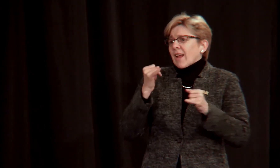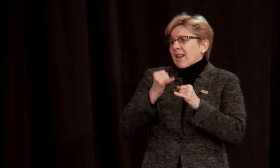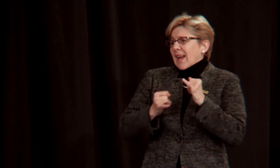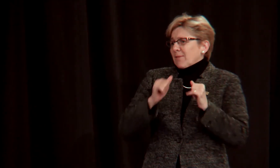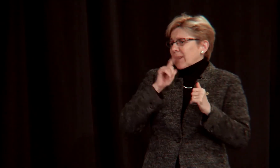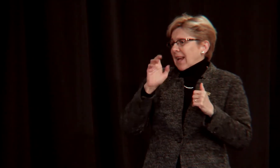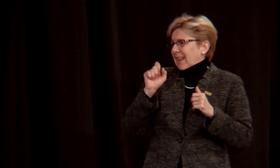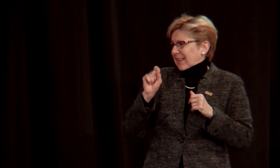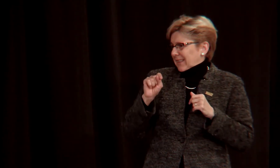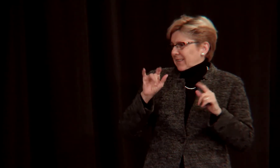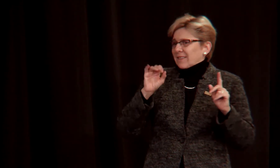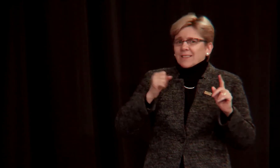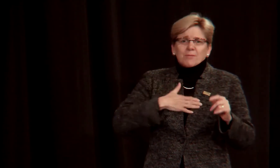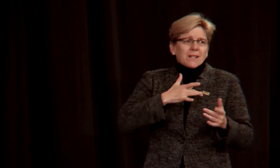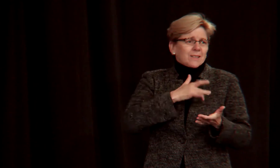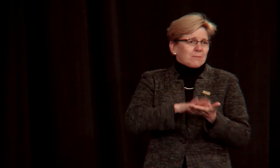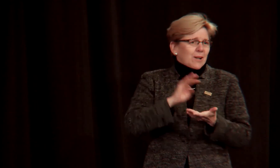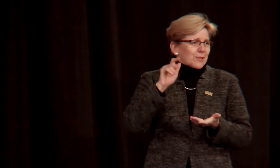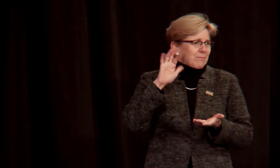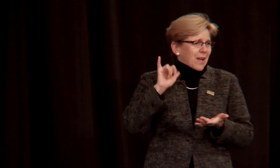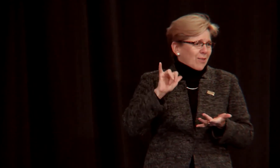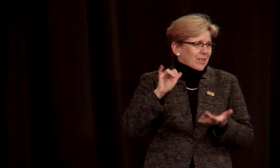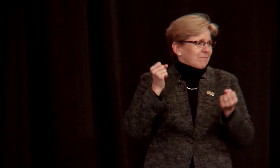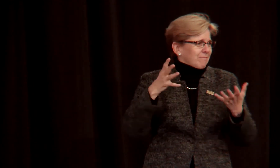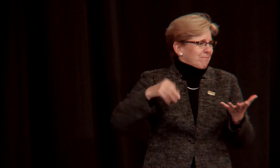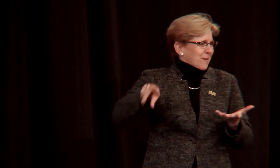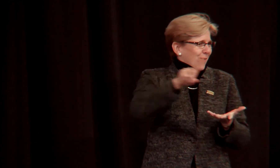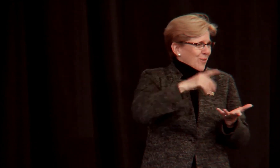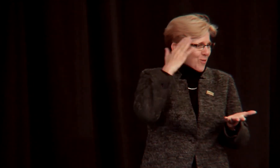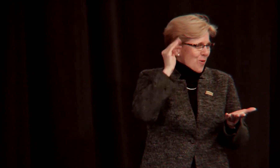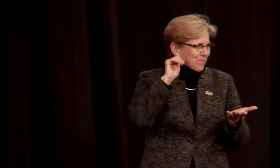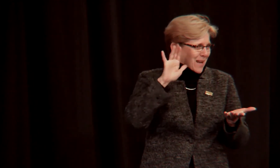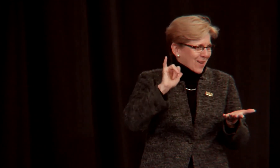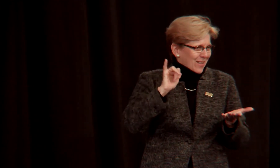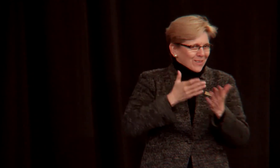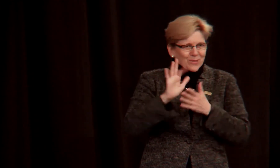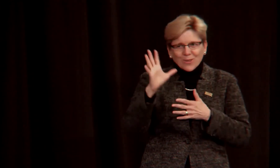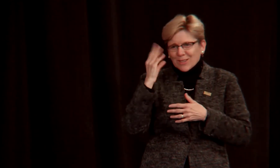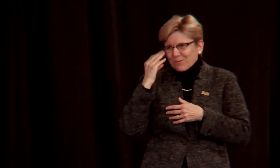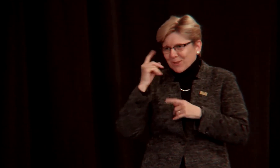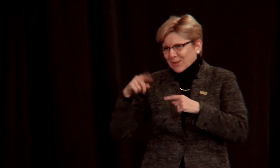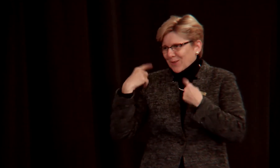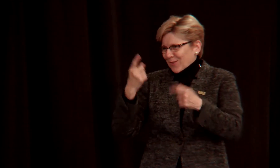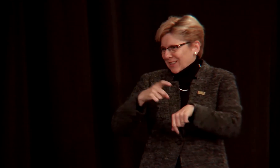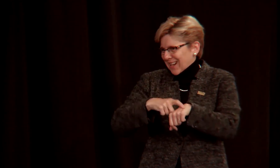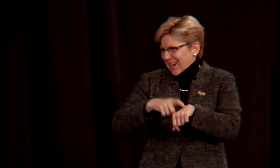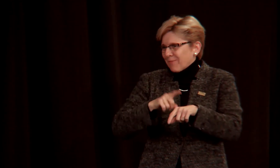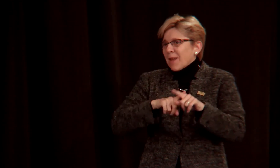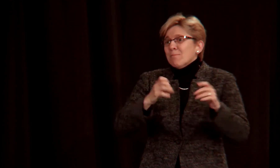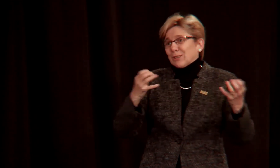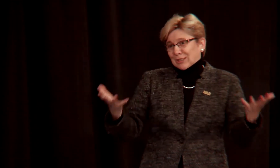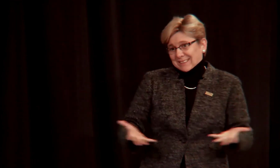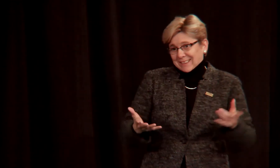Last but not least, I want to recognize my spouse Mary. Many of you know Mary from her long time work in Minnesota.